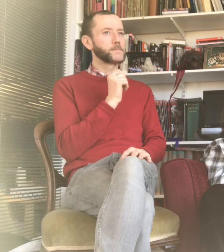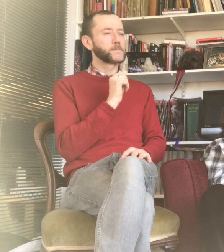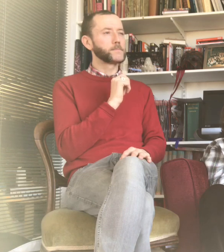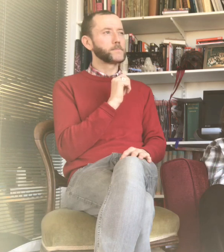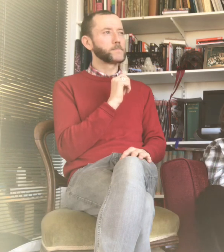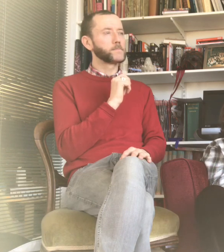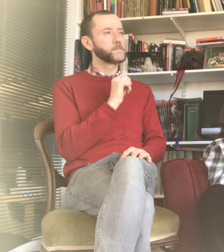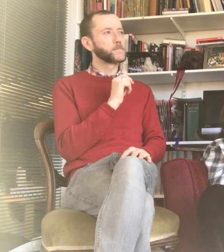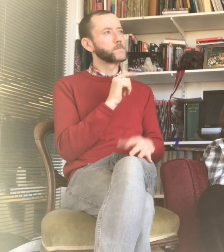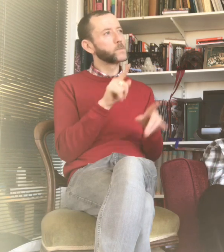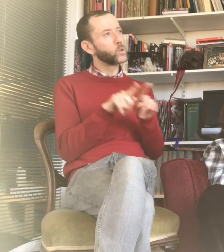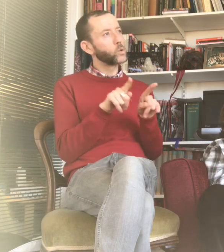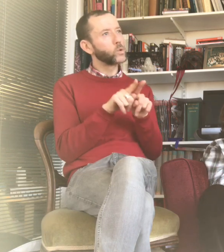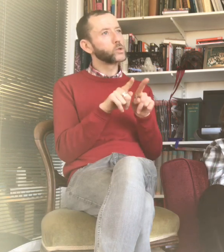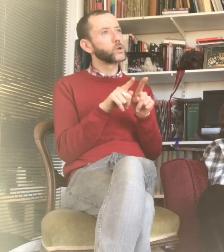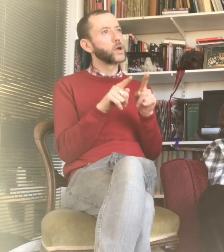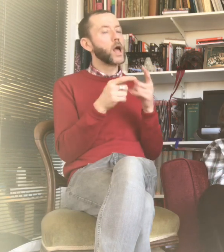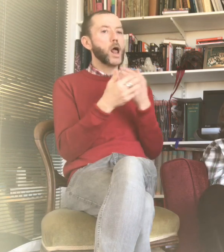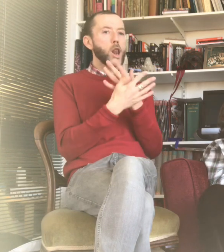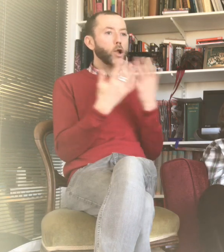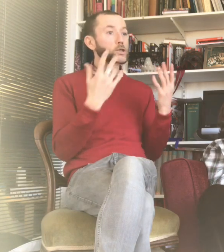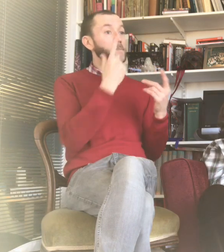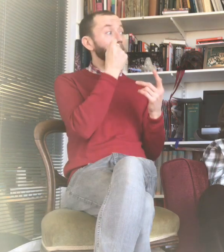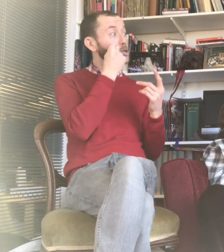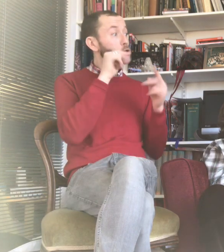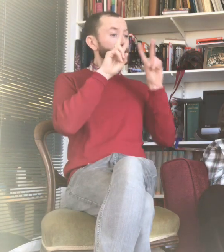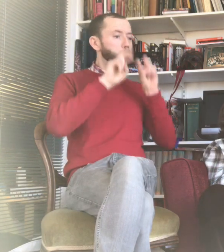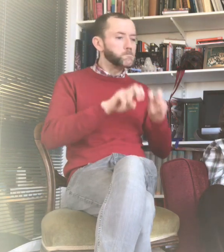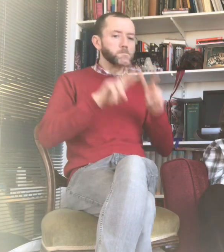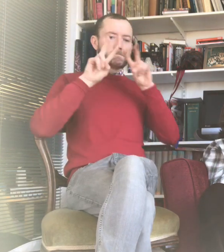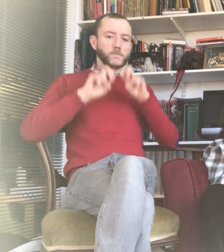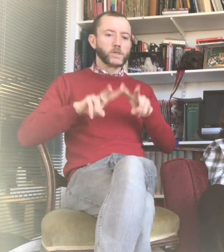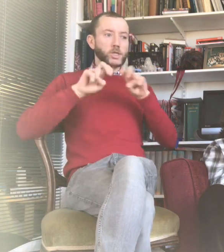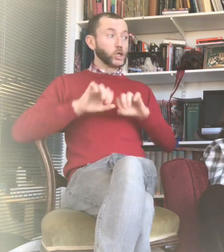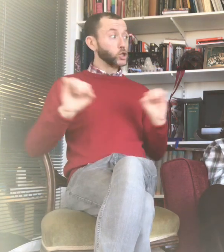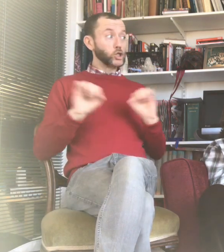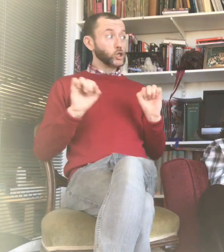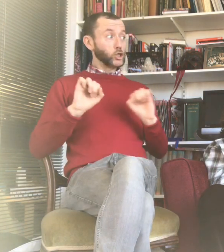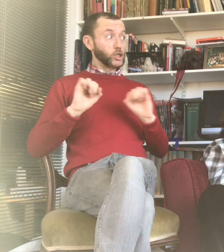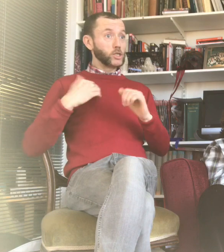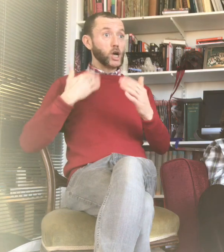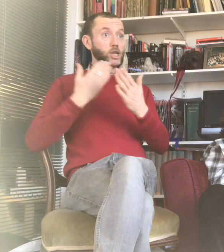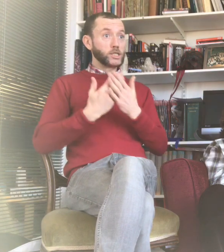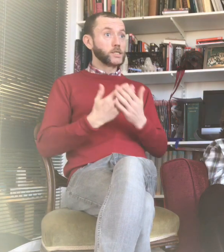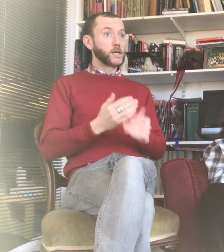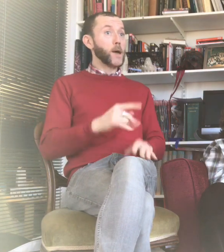sorts of, all sorts of explorations that we still have. Because it appears to me